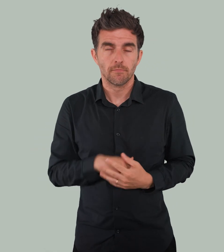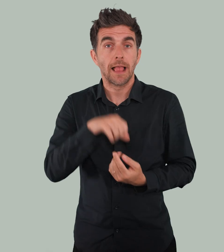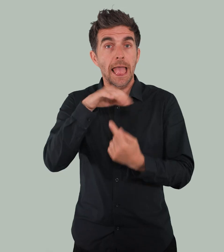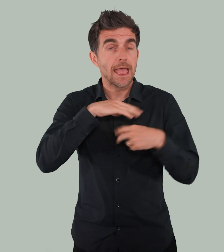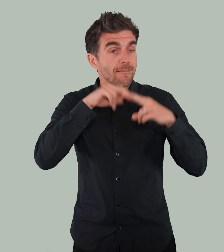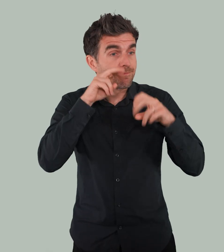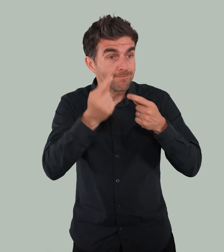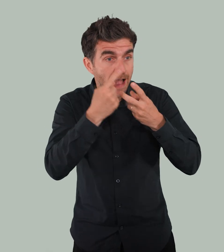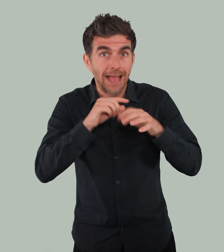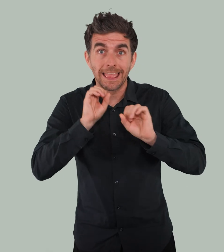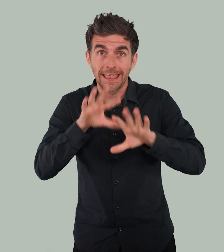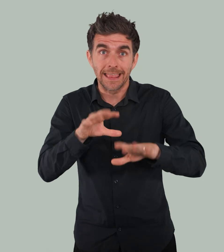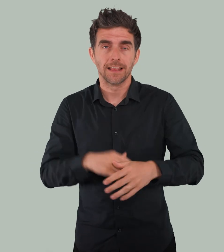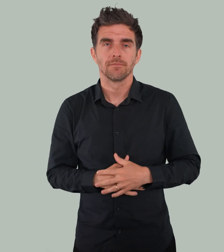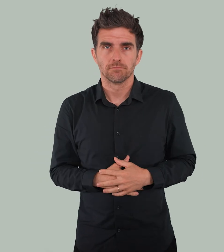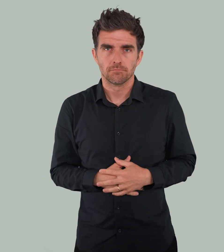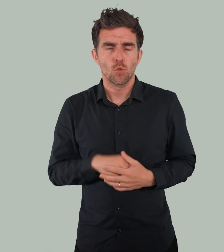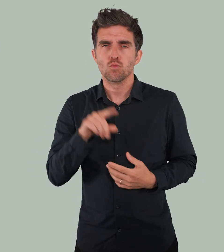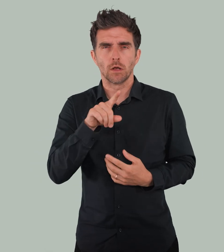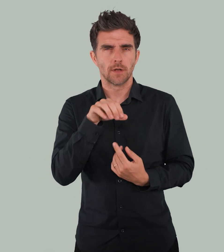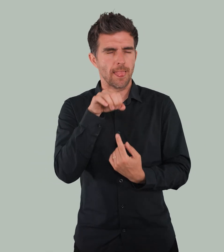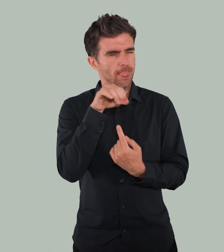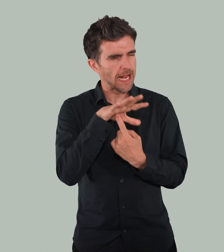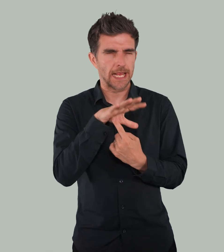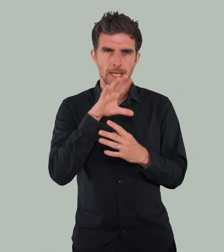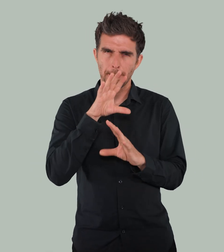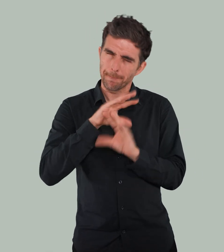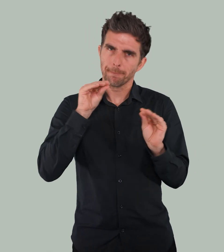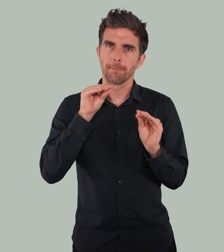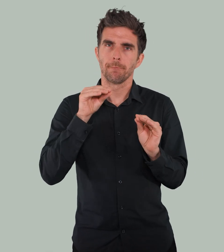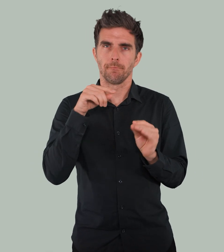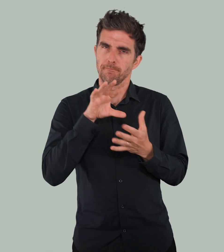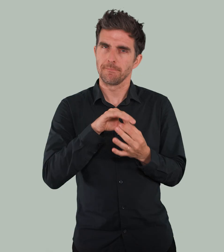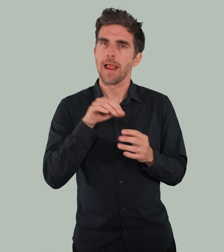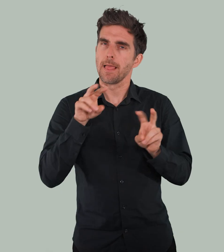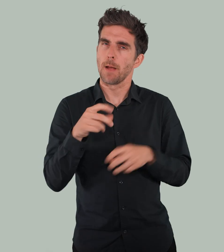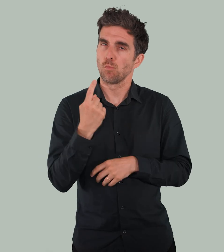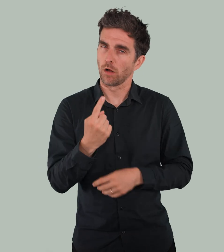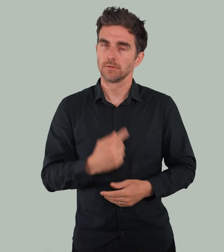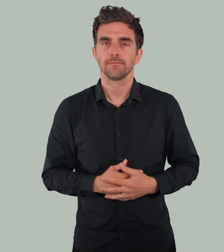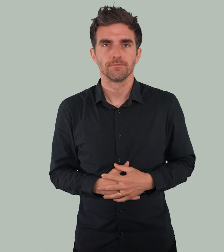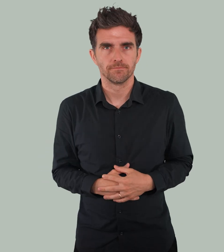Key findings Key messages on Theme 1